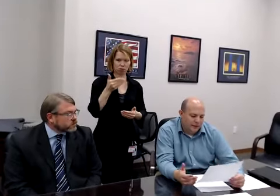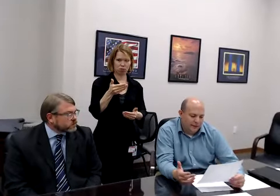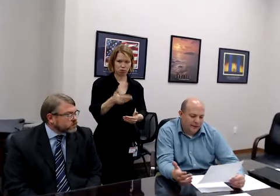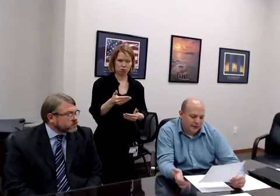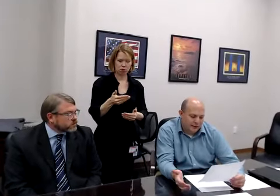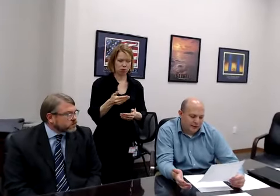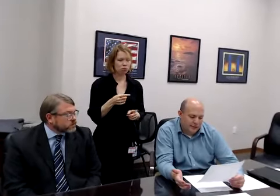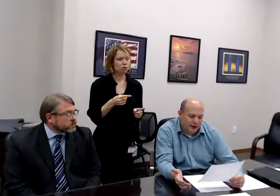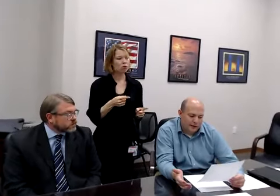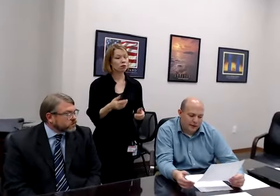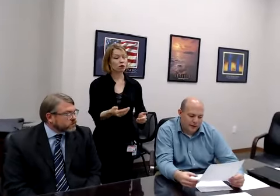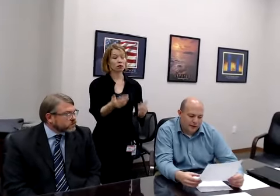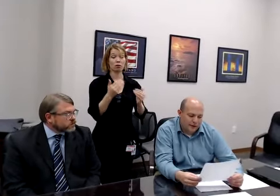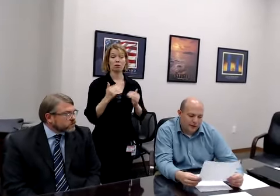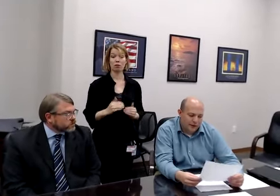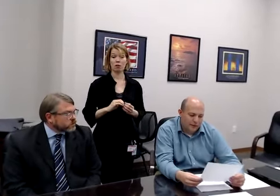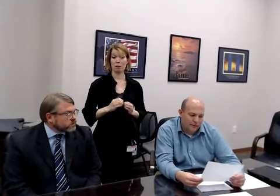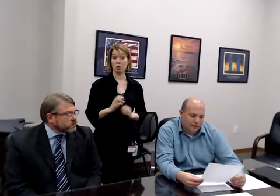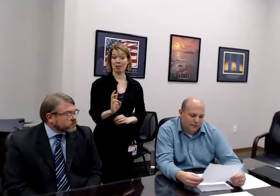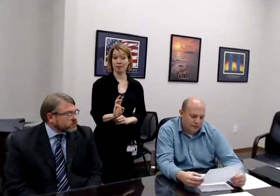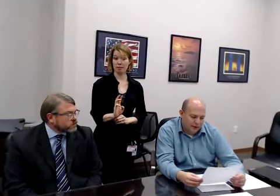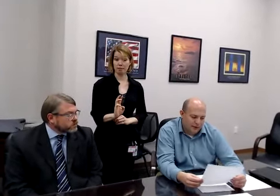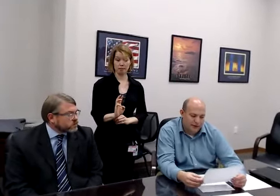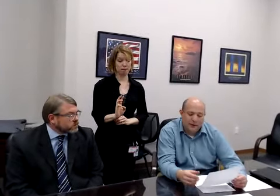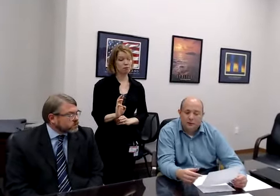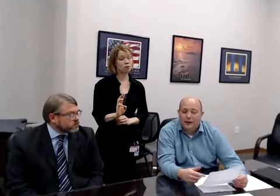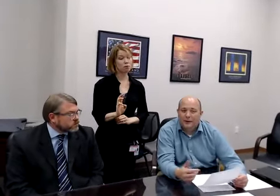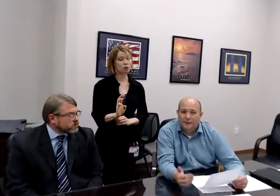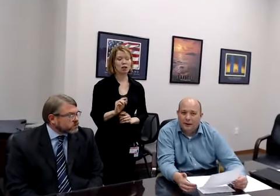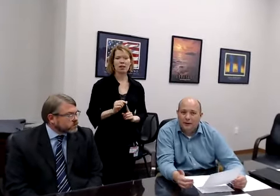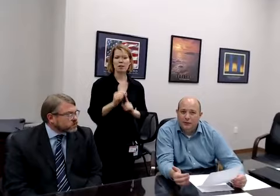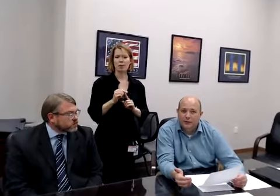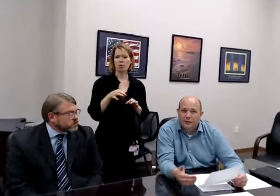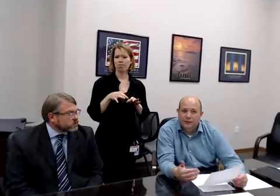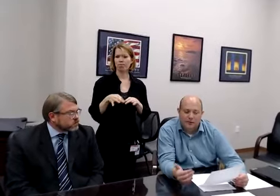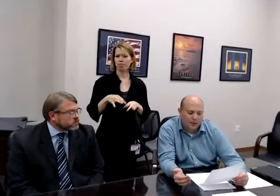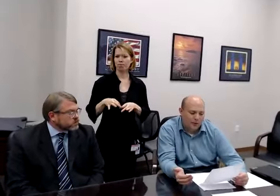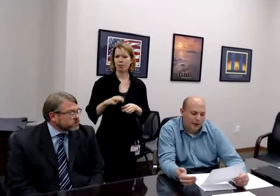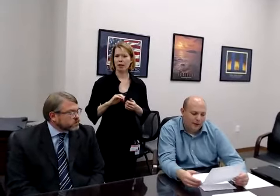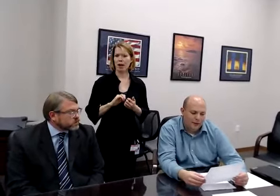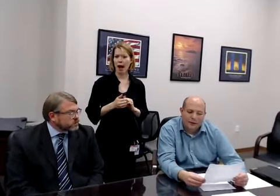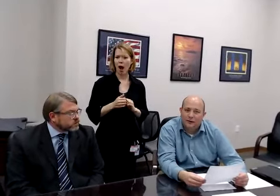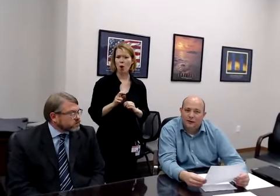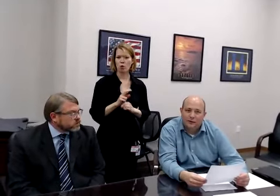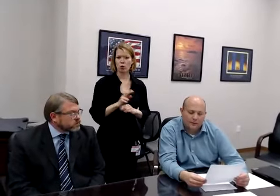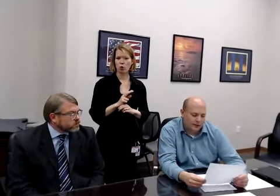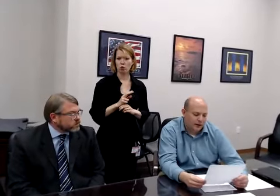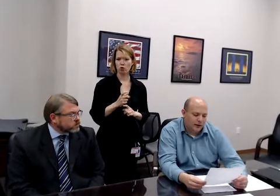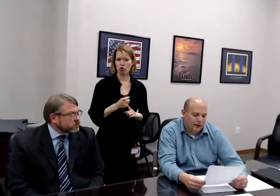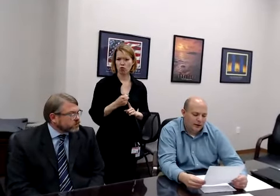And the sixth box is the special box about using this remote ballot marking system.